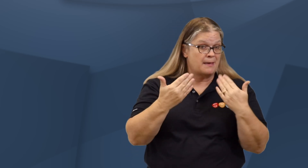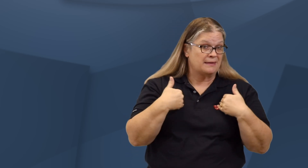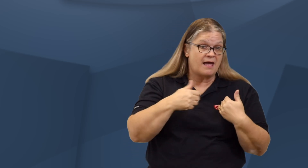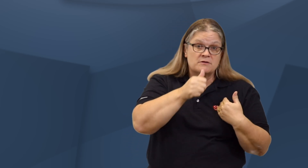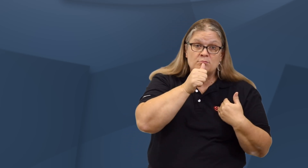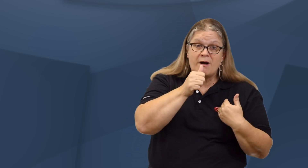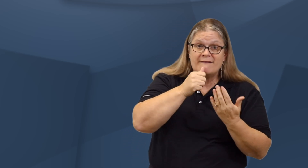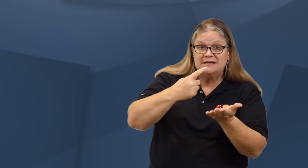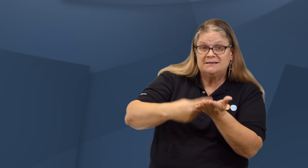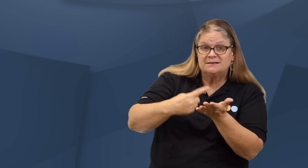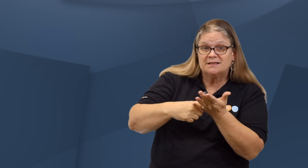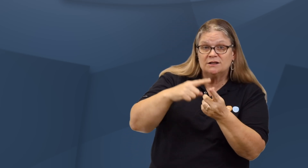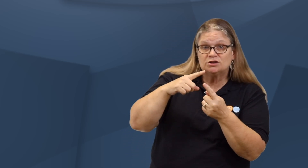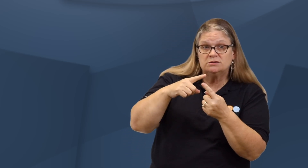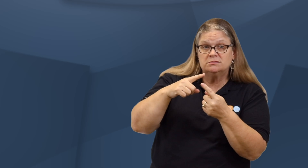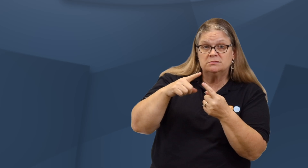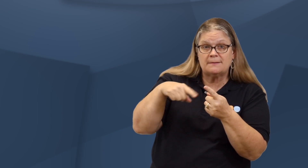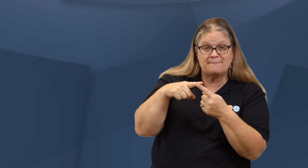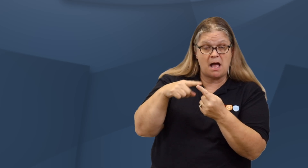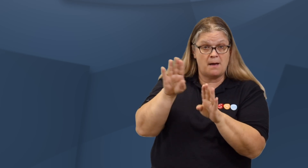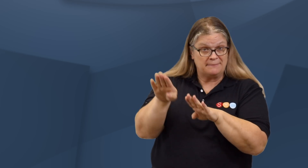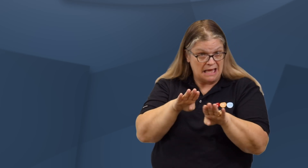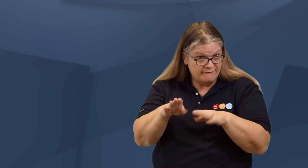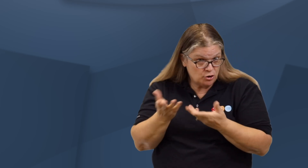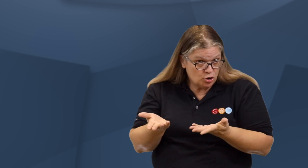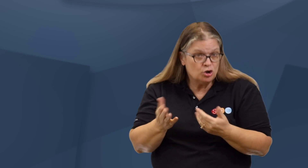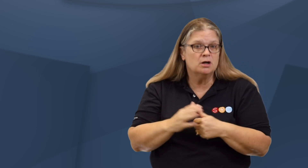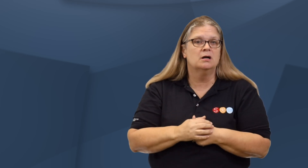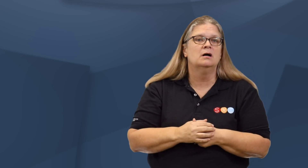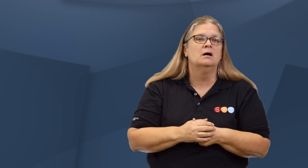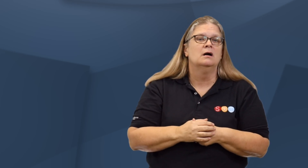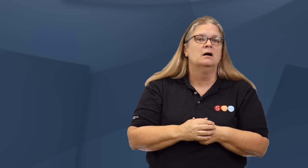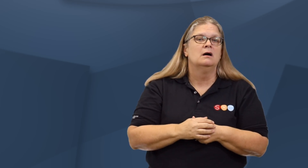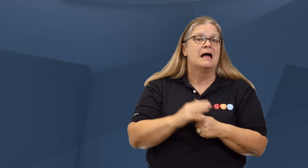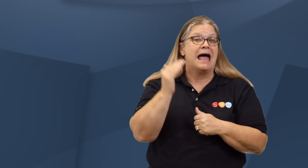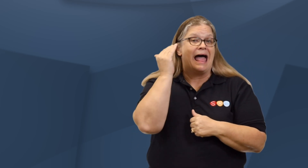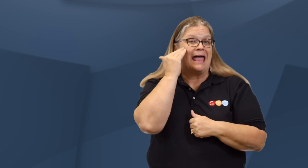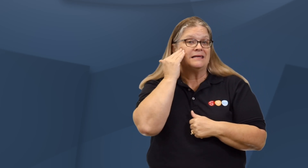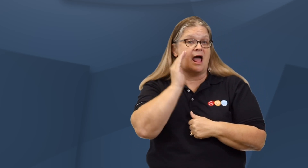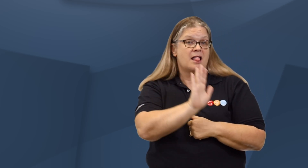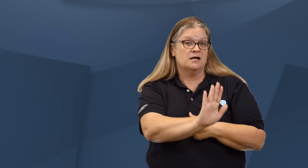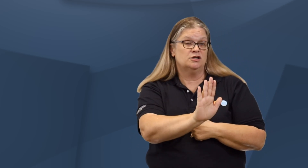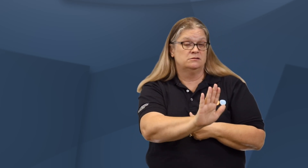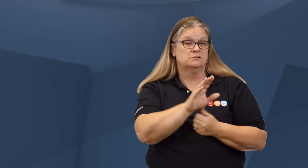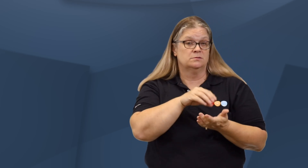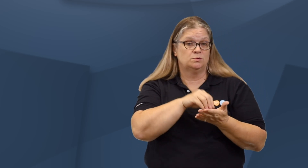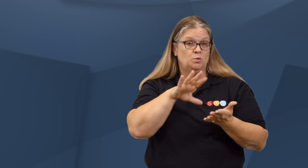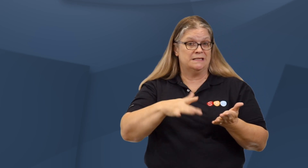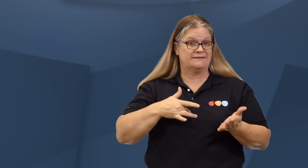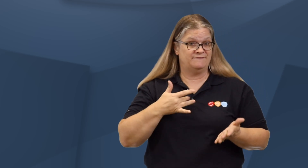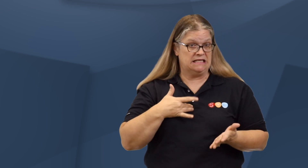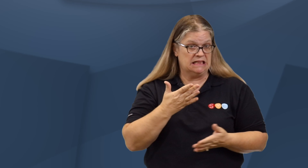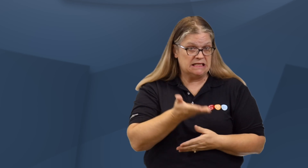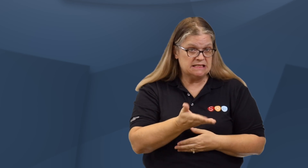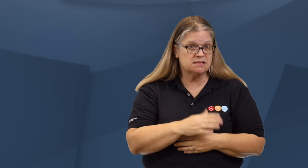Having private discussions about behavior, acknowledging the student's feelings,